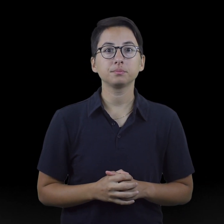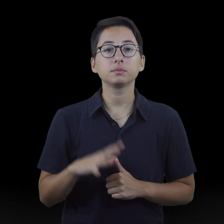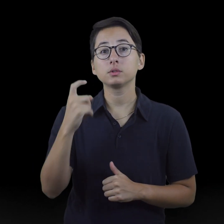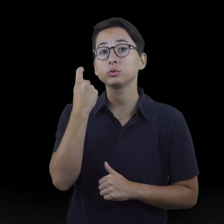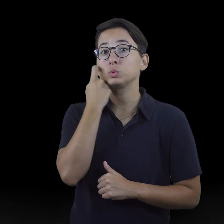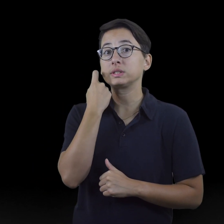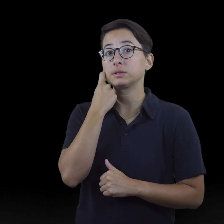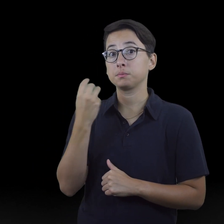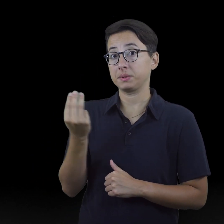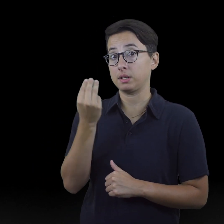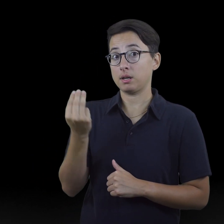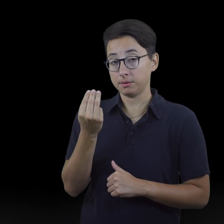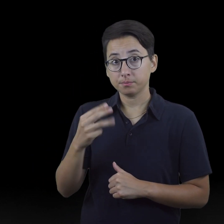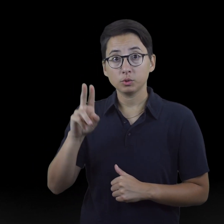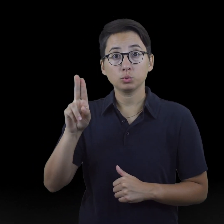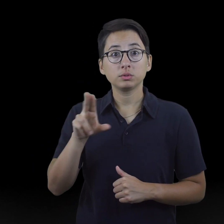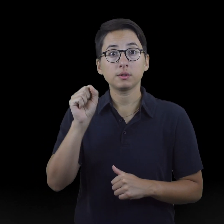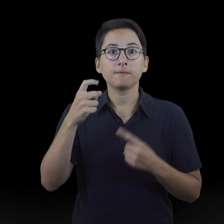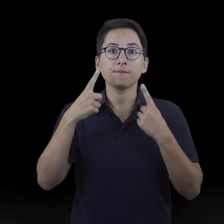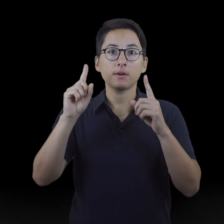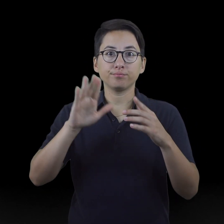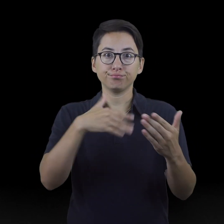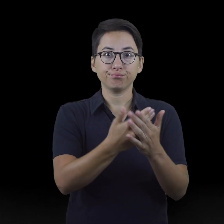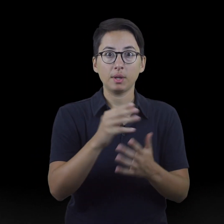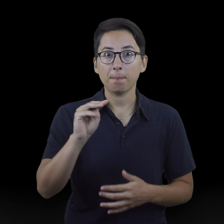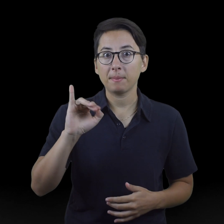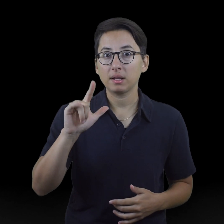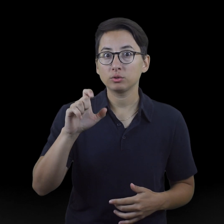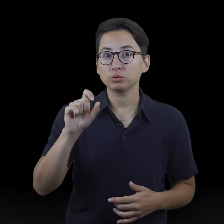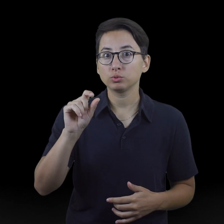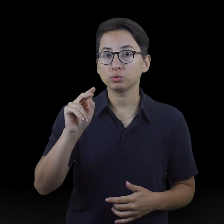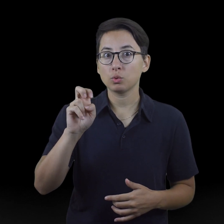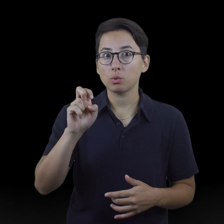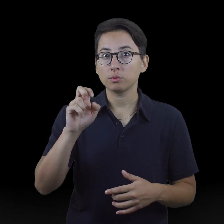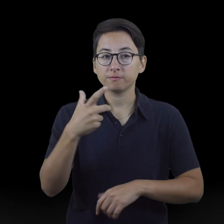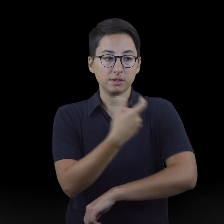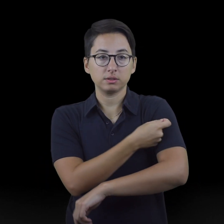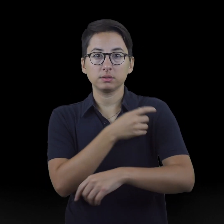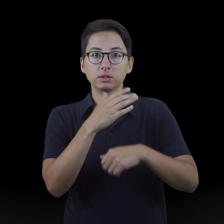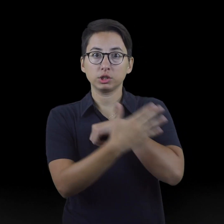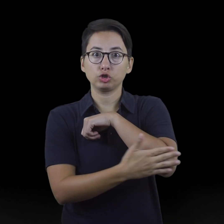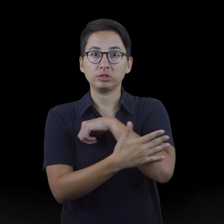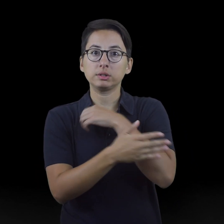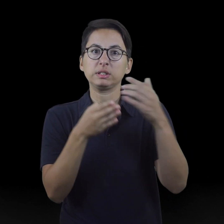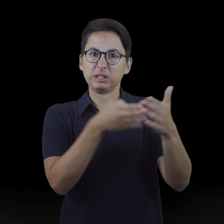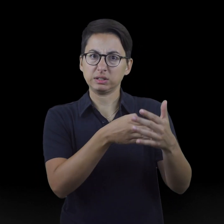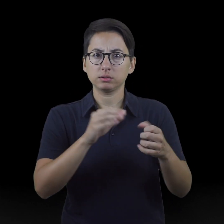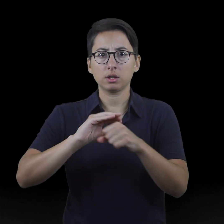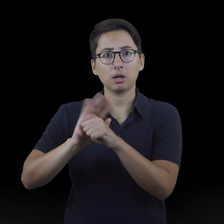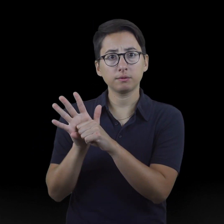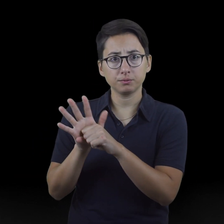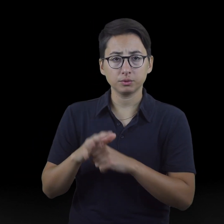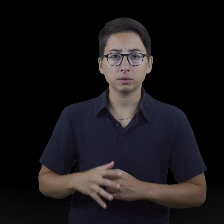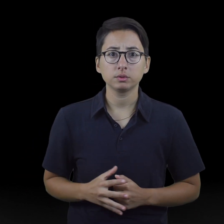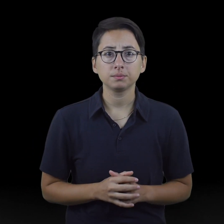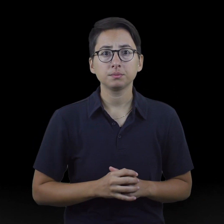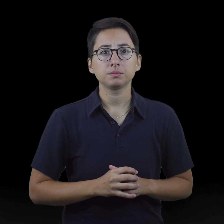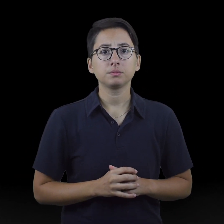Boosted by a recent uptake in vaccine administrations, the U.S. crossed a long- awaited milestone Monday in its race to vaccinate the country against